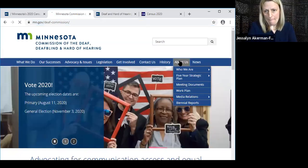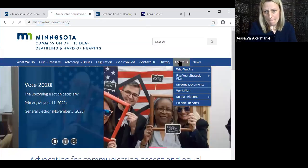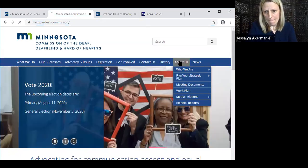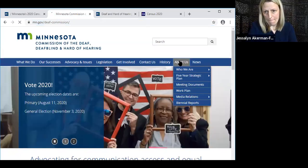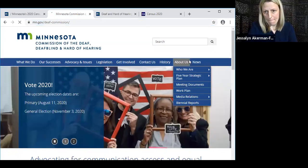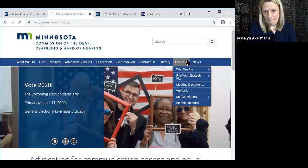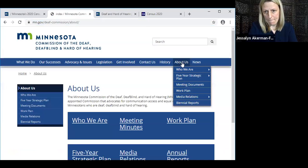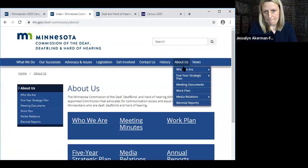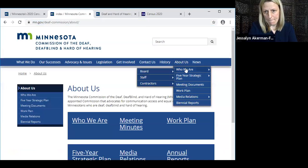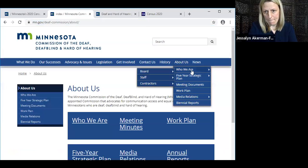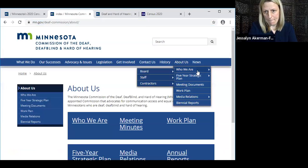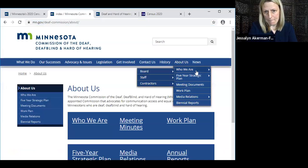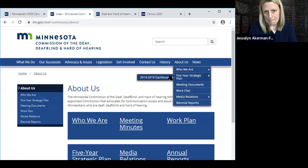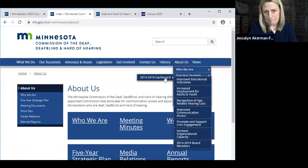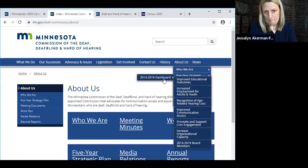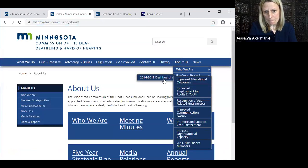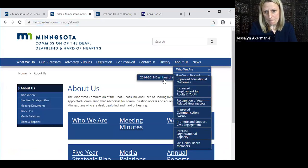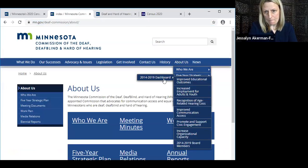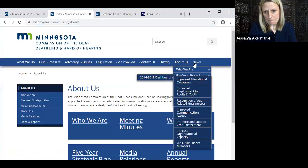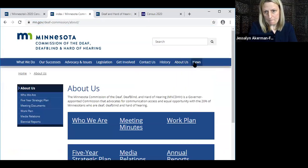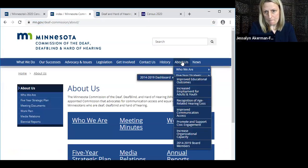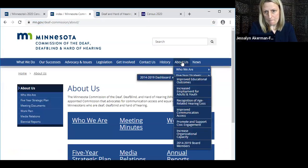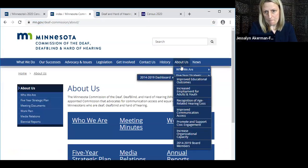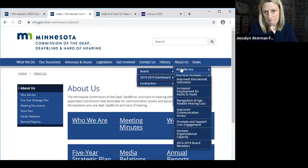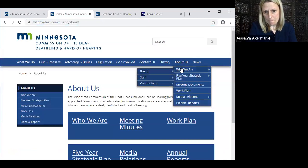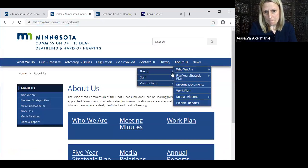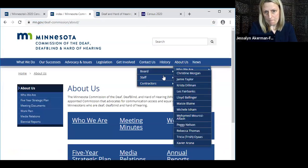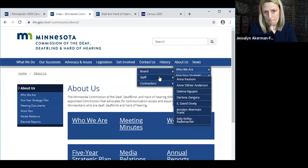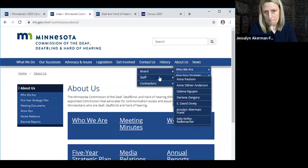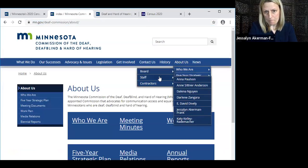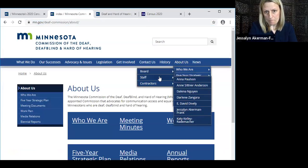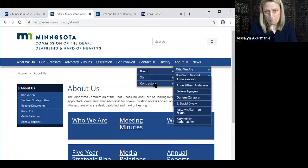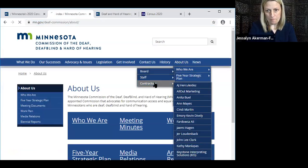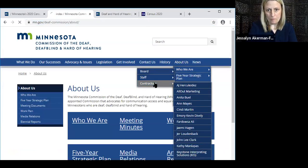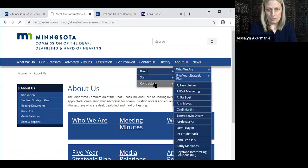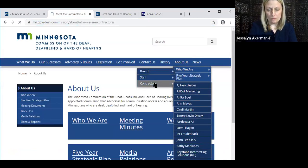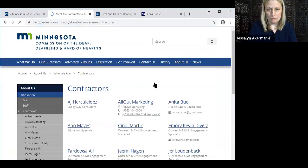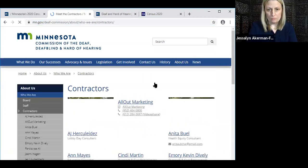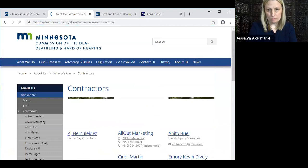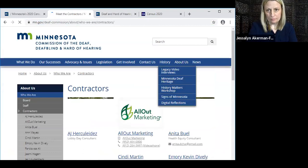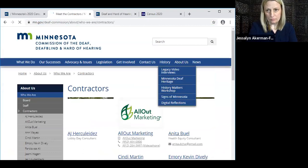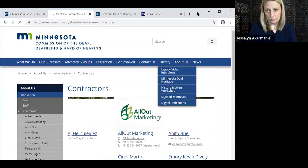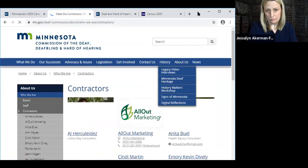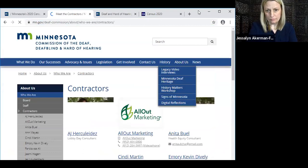do and what they do for the Commission, what they're involved in, and you can look at that